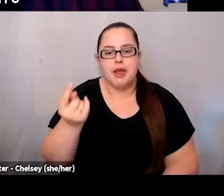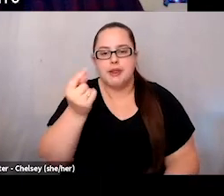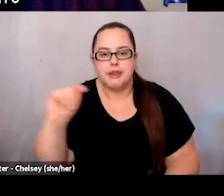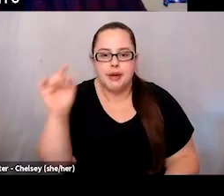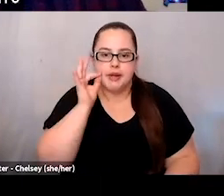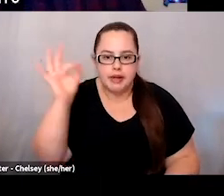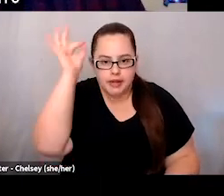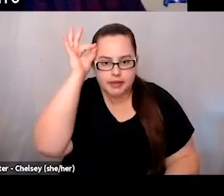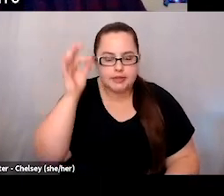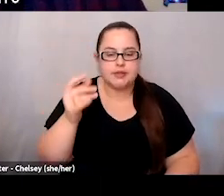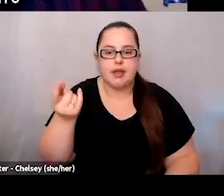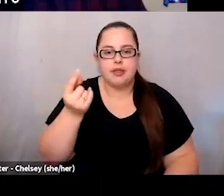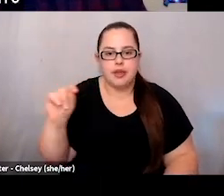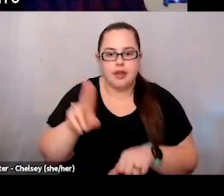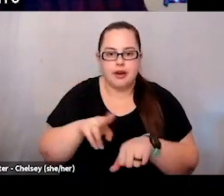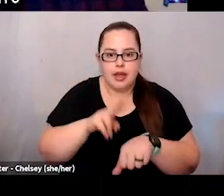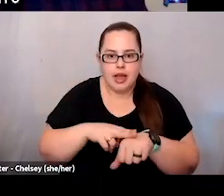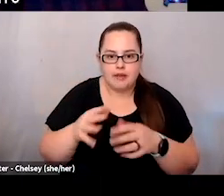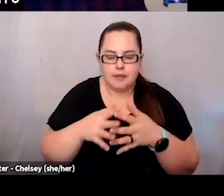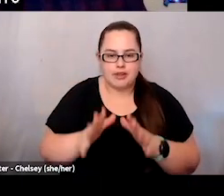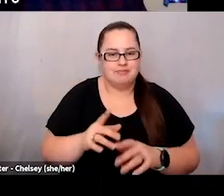don't even say Native Americans, use their tribal name. If you know the name, say